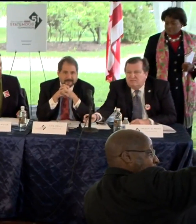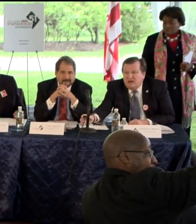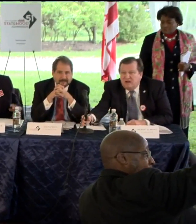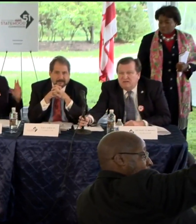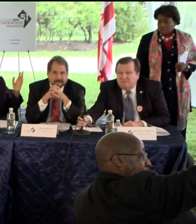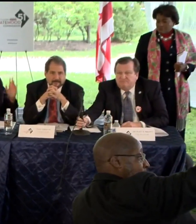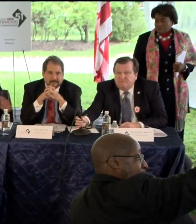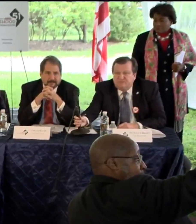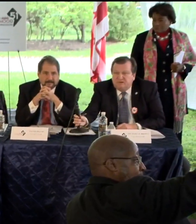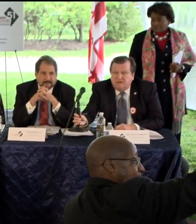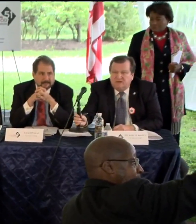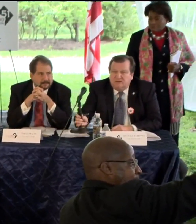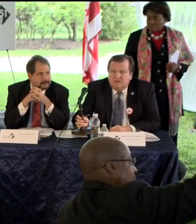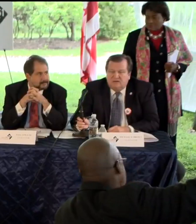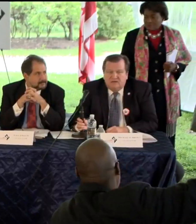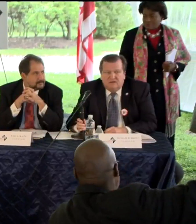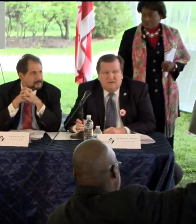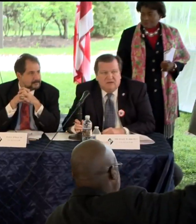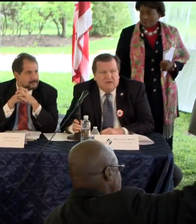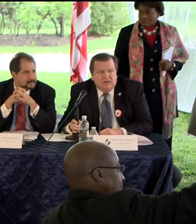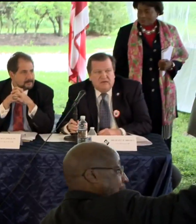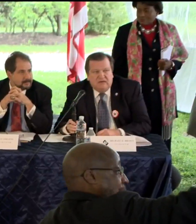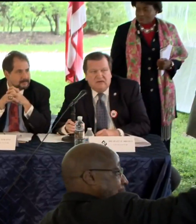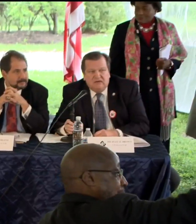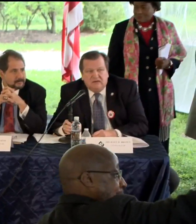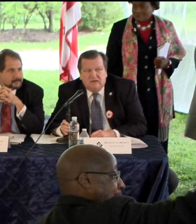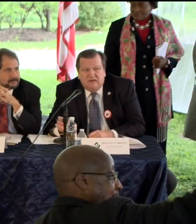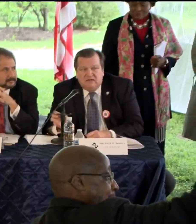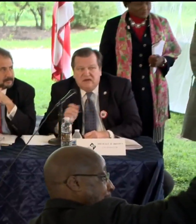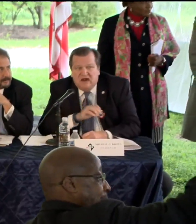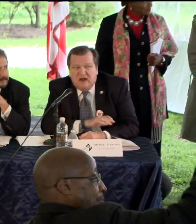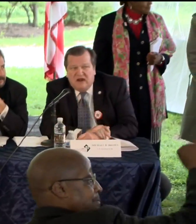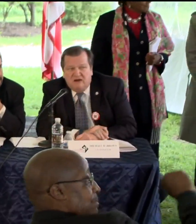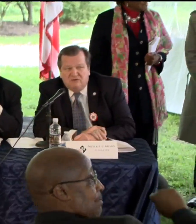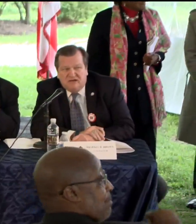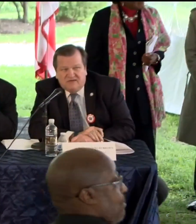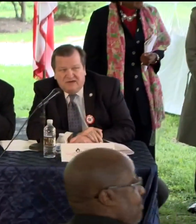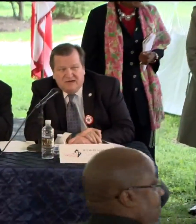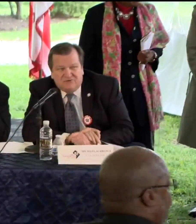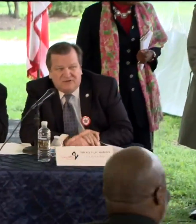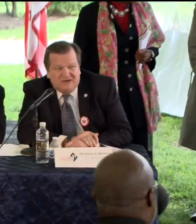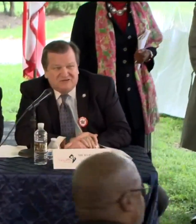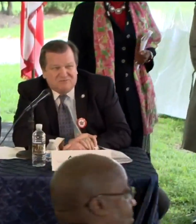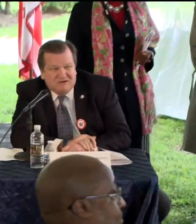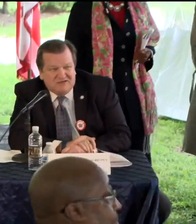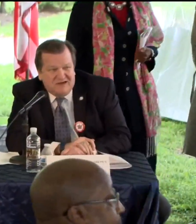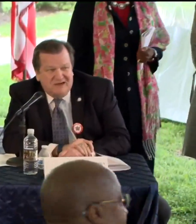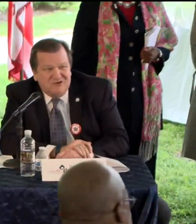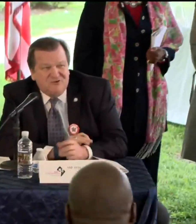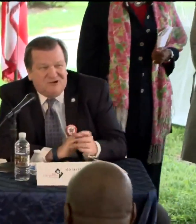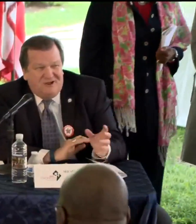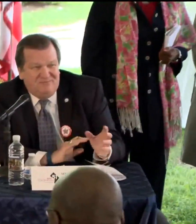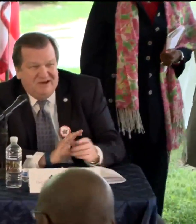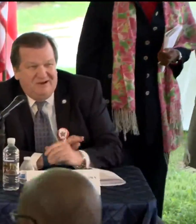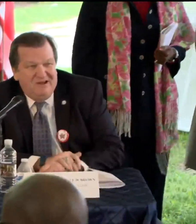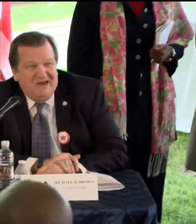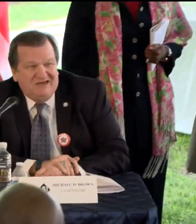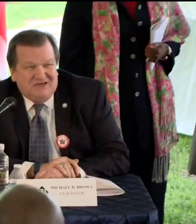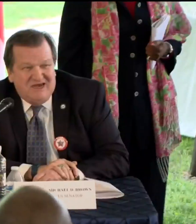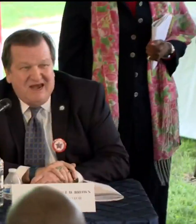MORE TO US THAN THE TERM COLUMBIA?